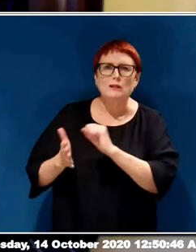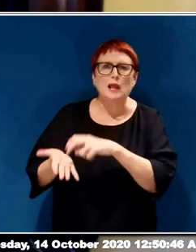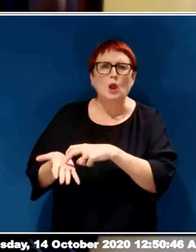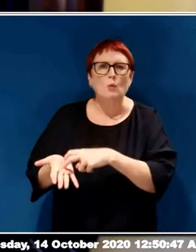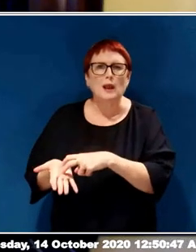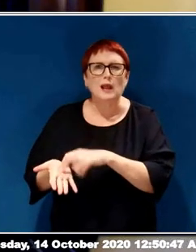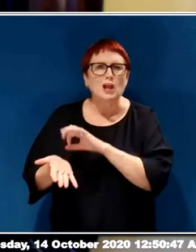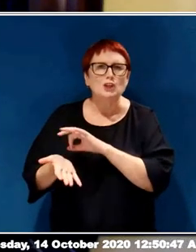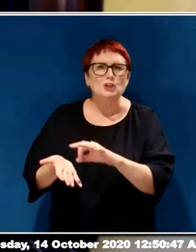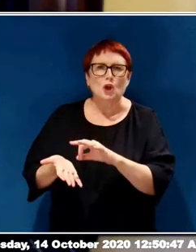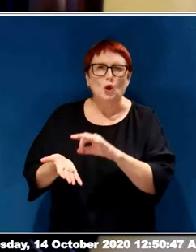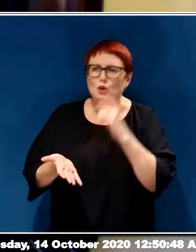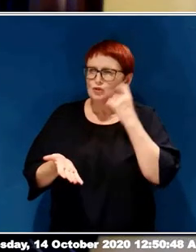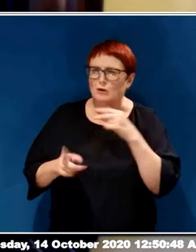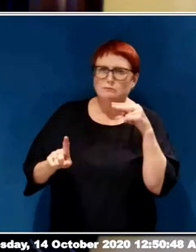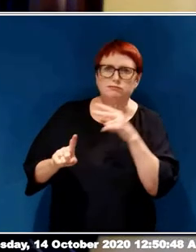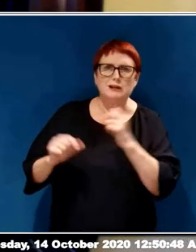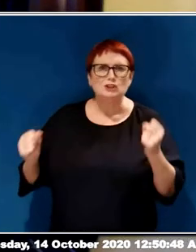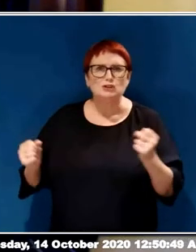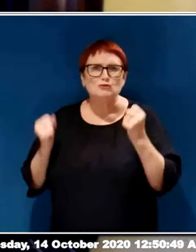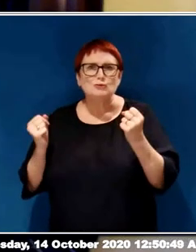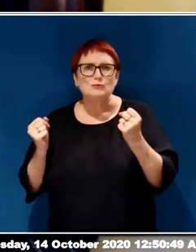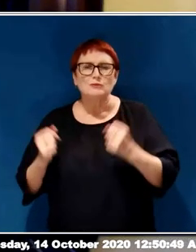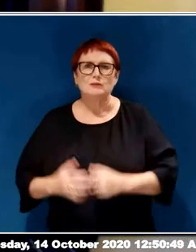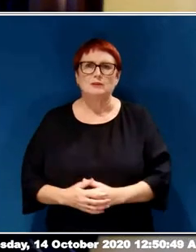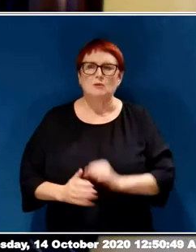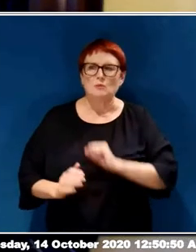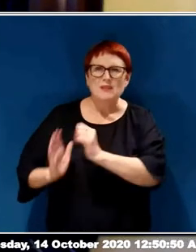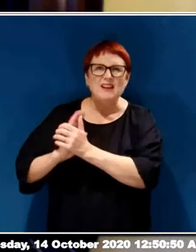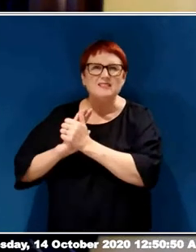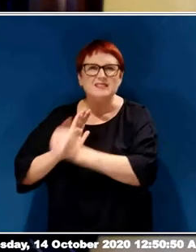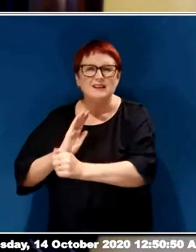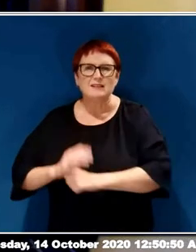I just want to stop you there and ask you to explain a little bit more what